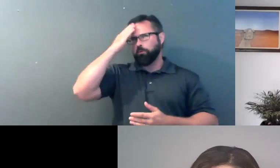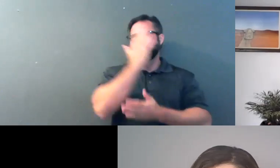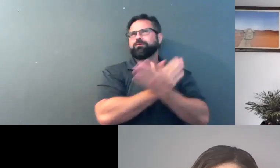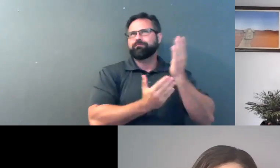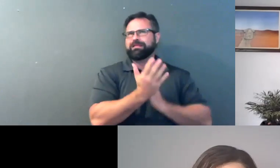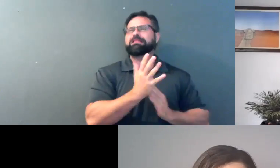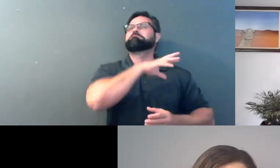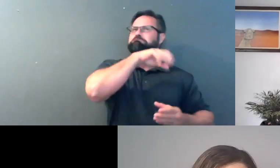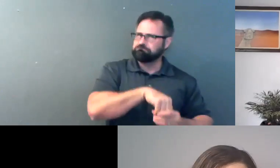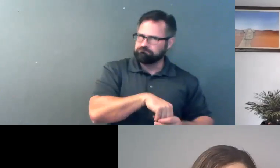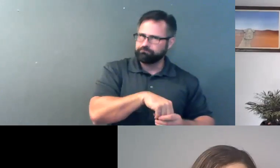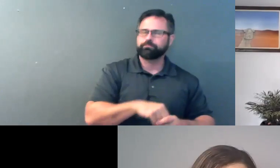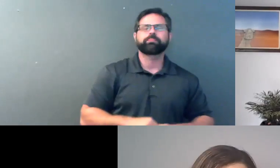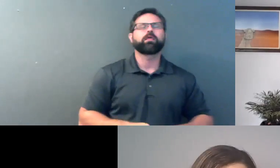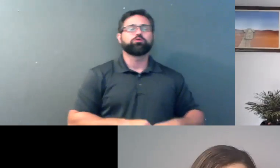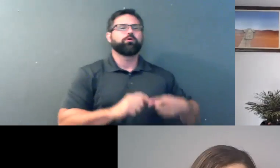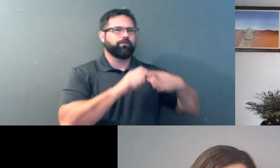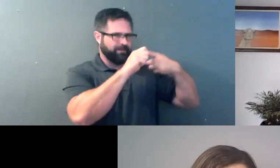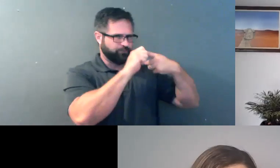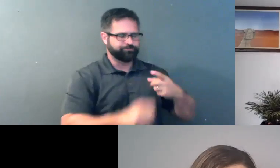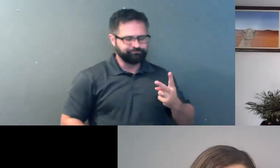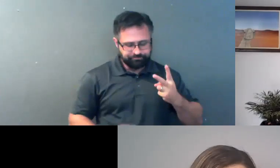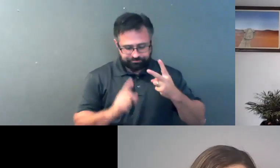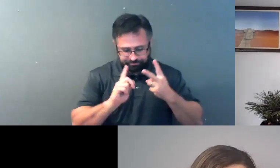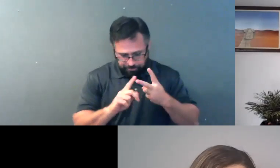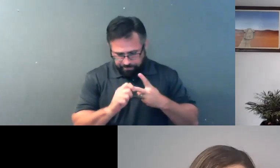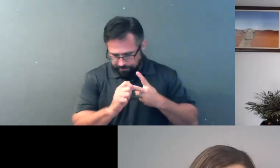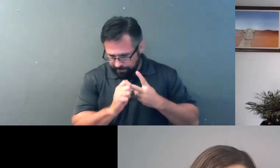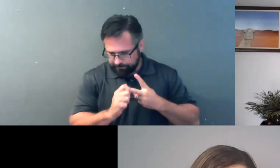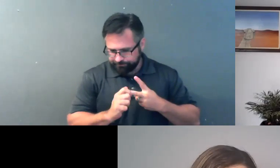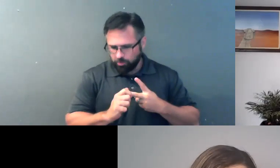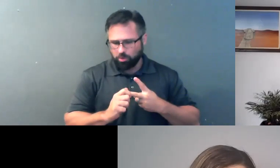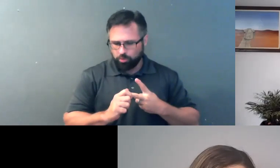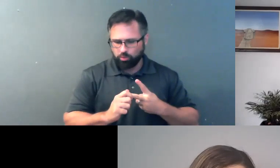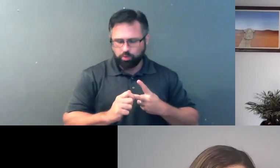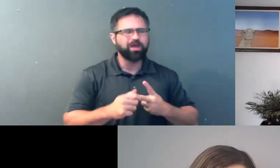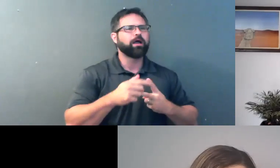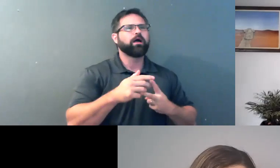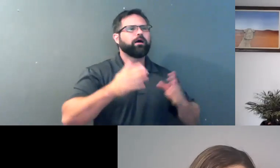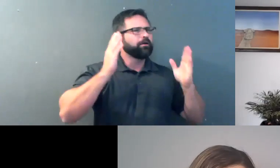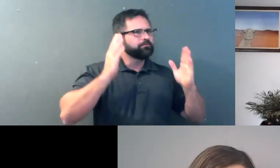um the second and i think most fundamental change shift needed is engagement of opd's